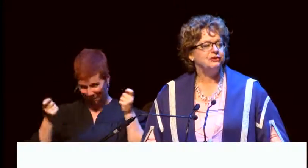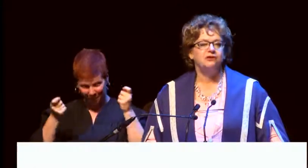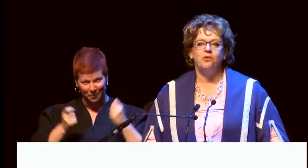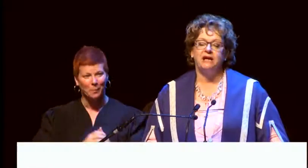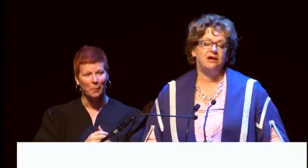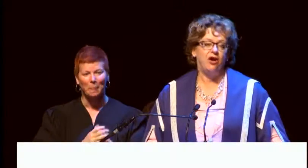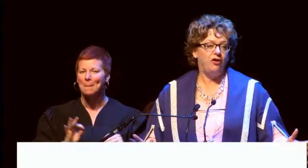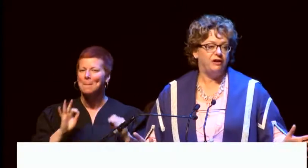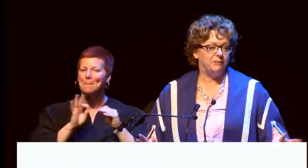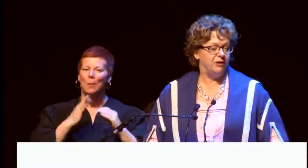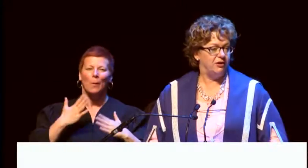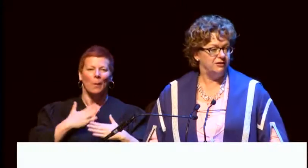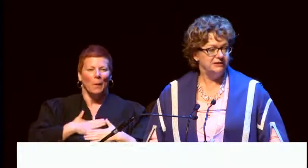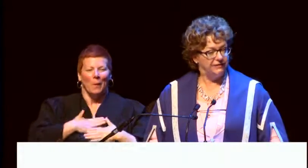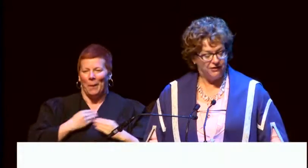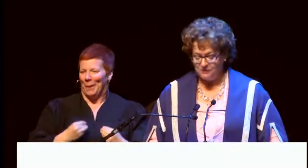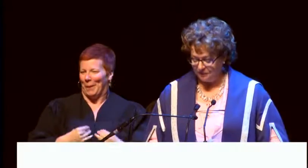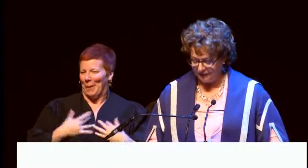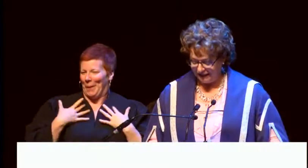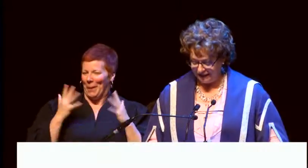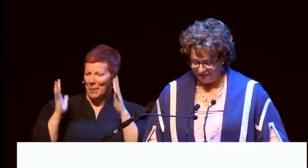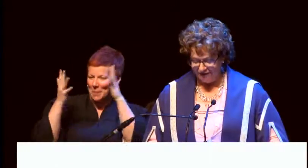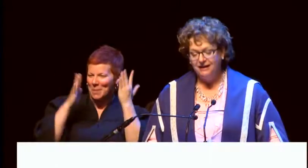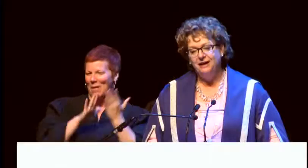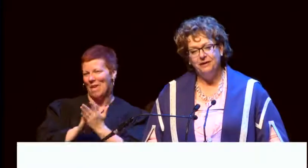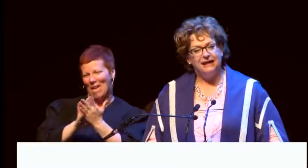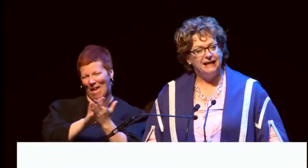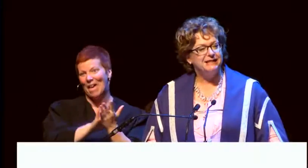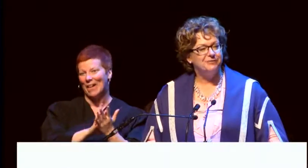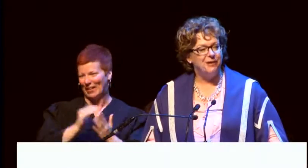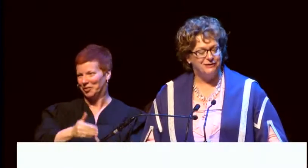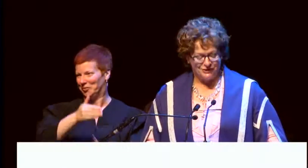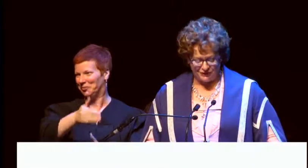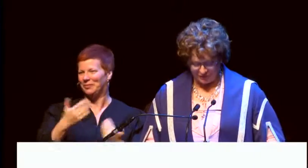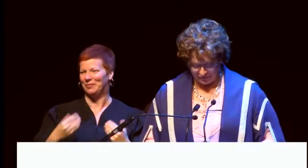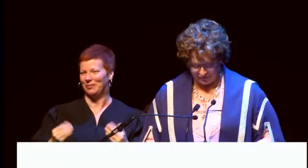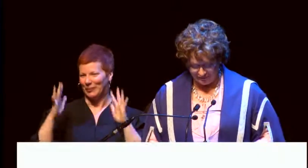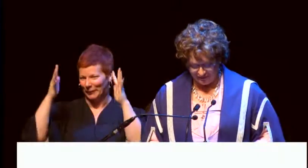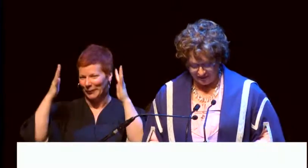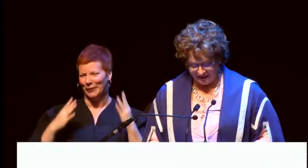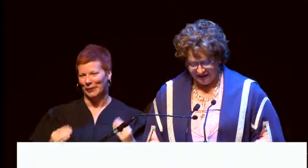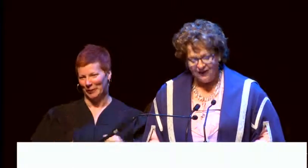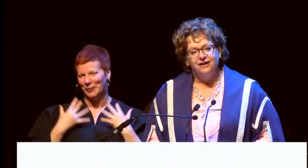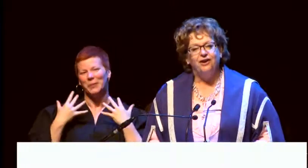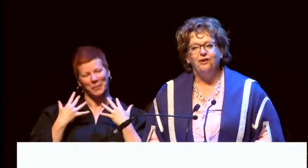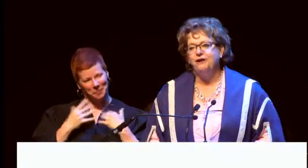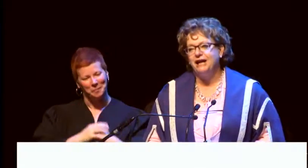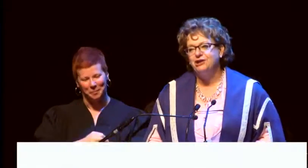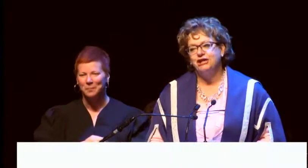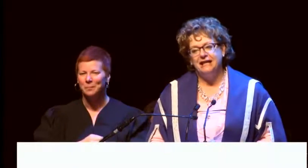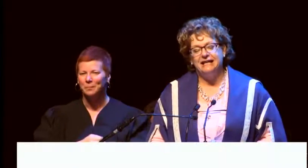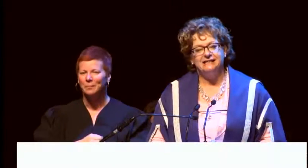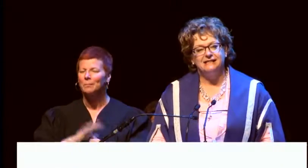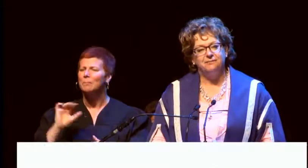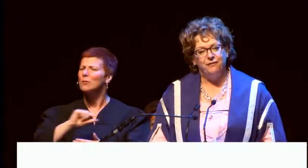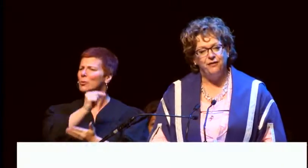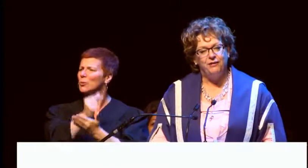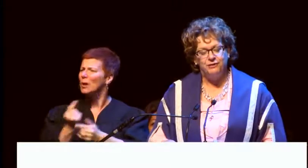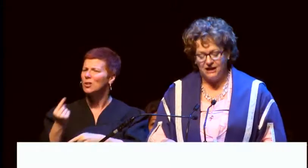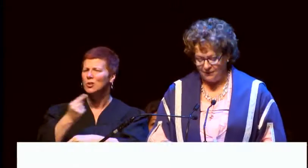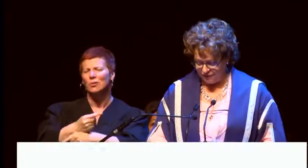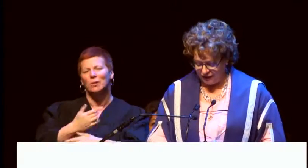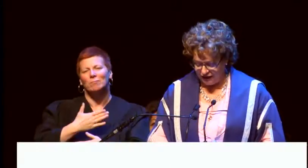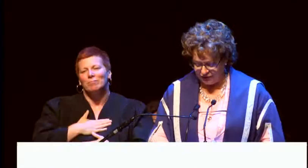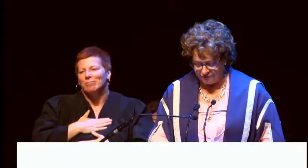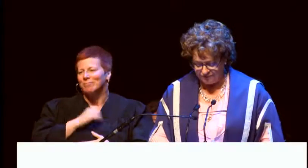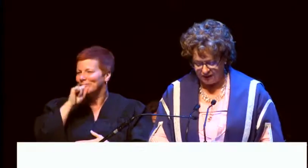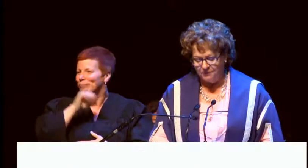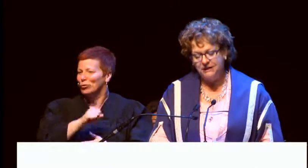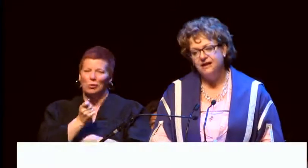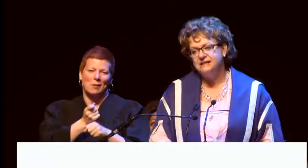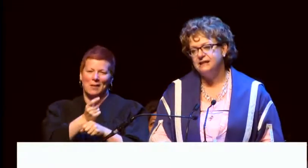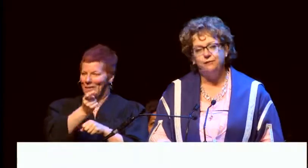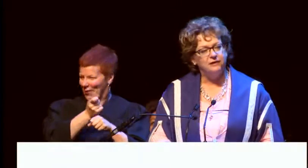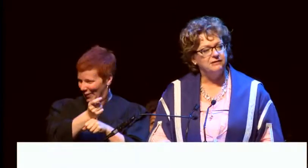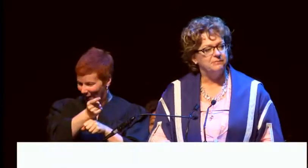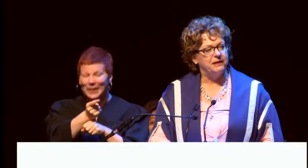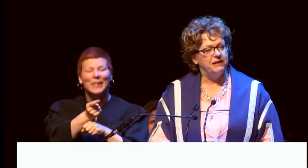CONVOCATION IS MY FAVORITE TIME OF THE YEAR BECAUSE IT FILLS ME